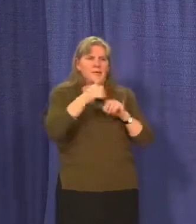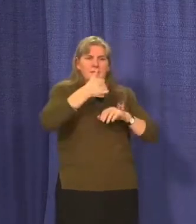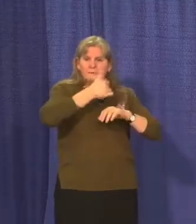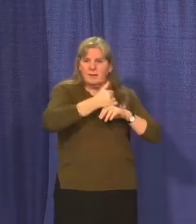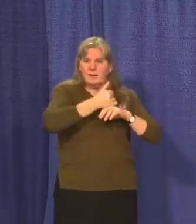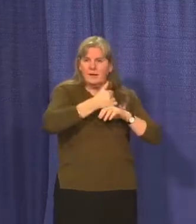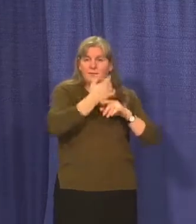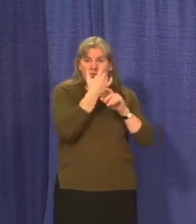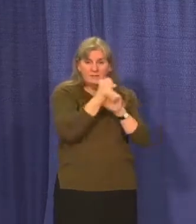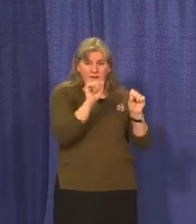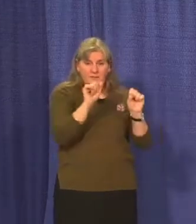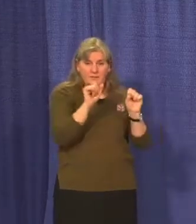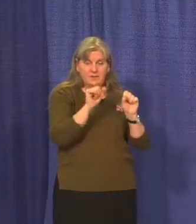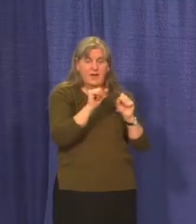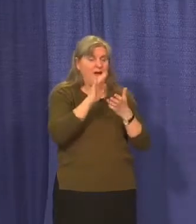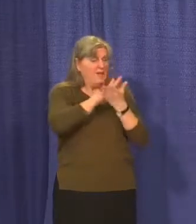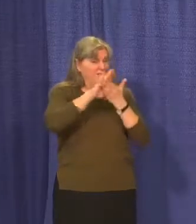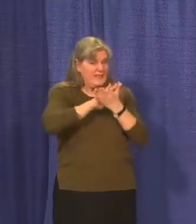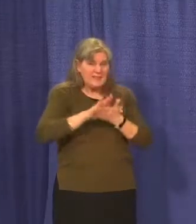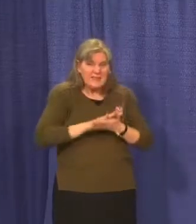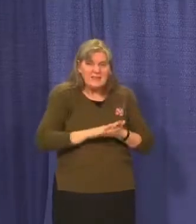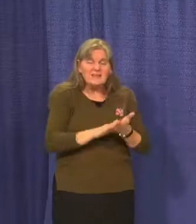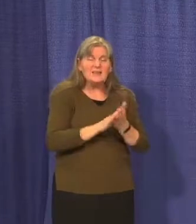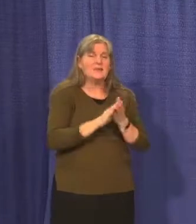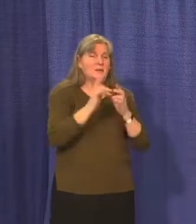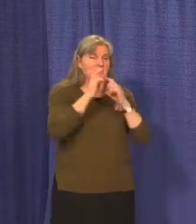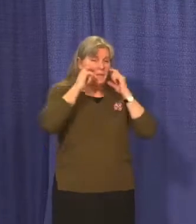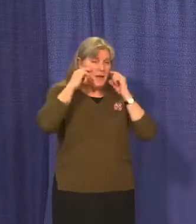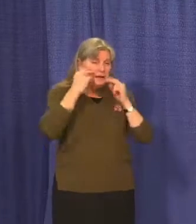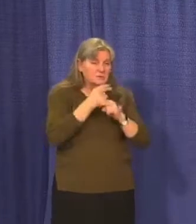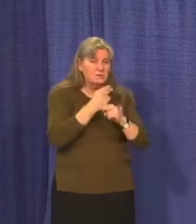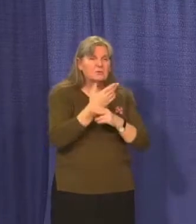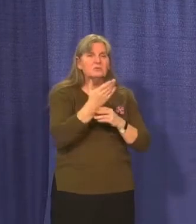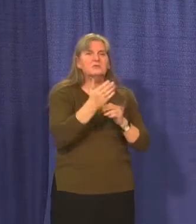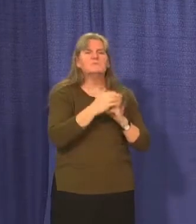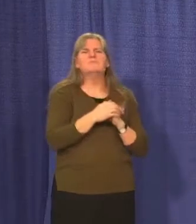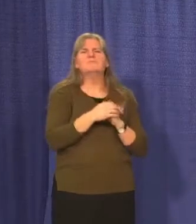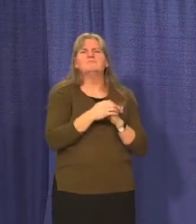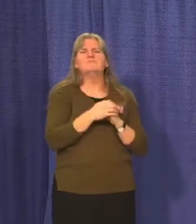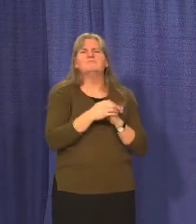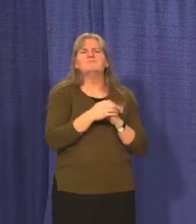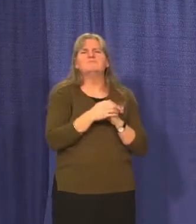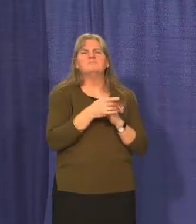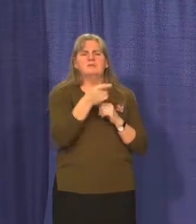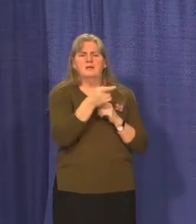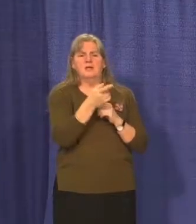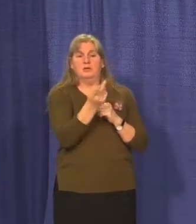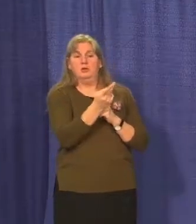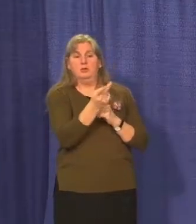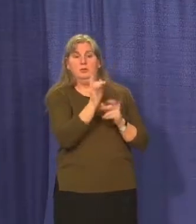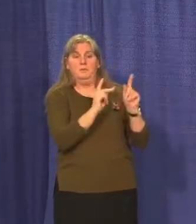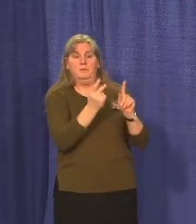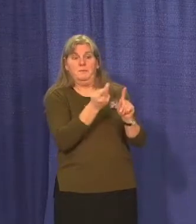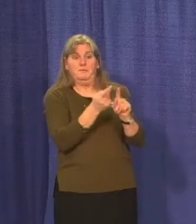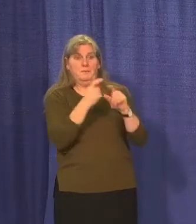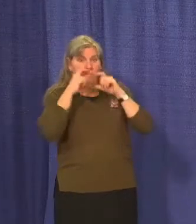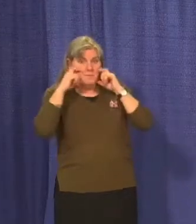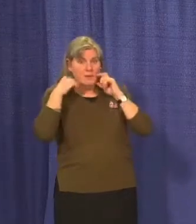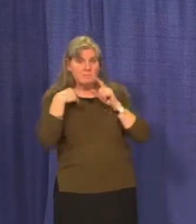there protocols in place, sanitation protocols, or masks used, did the people themselves